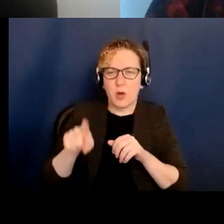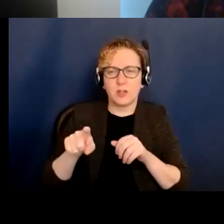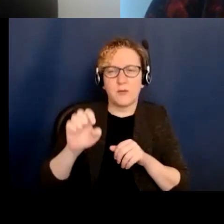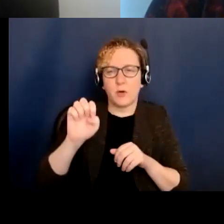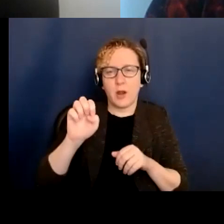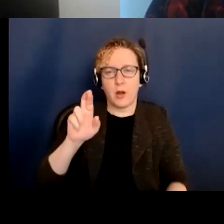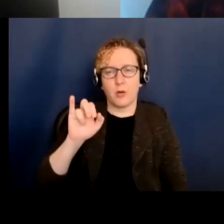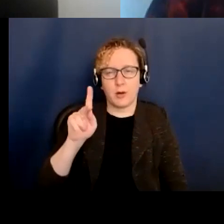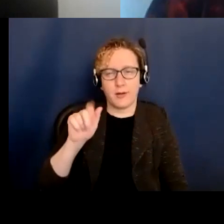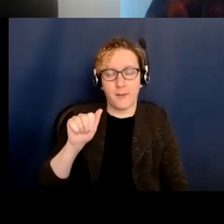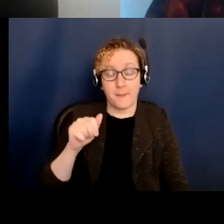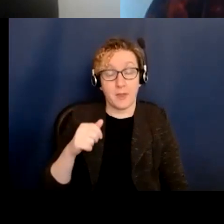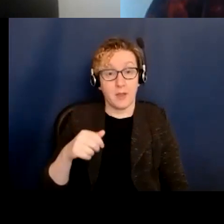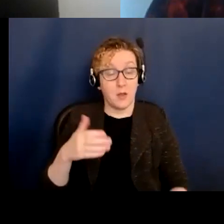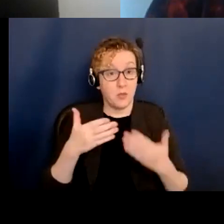was originally a spousal benefit.